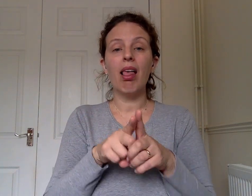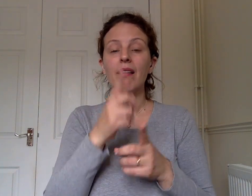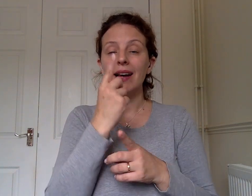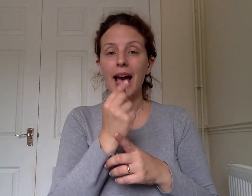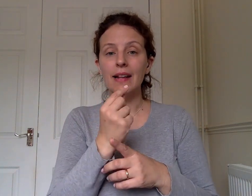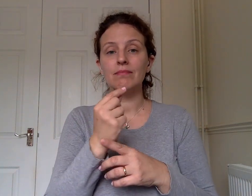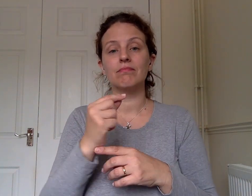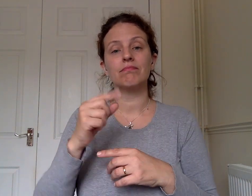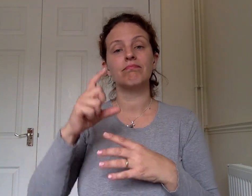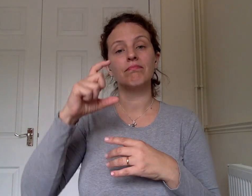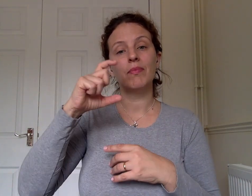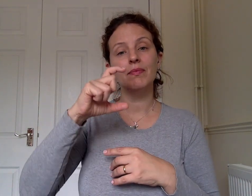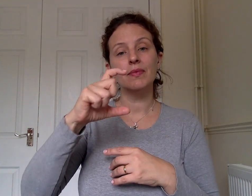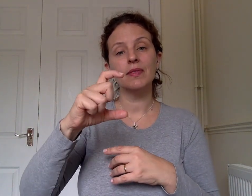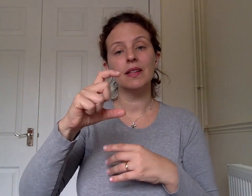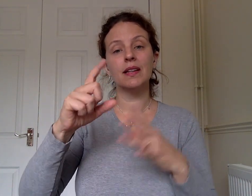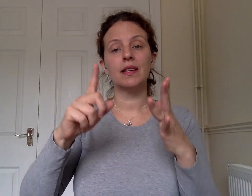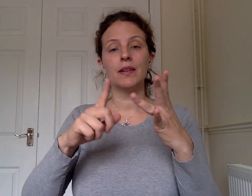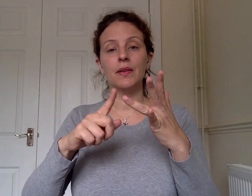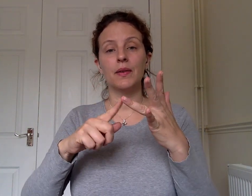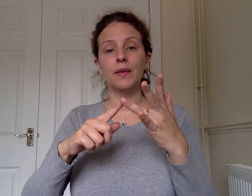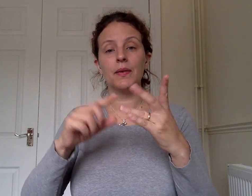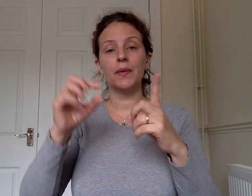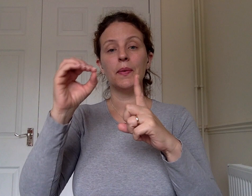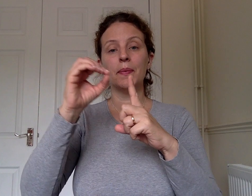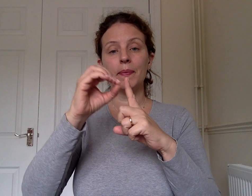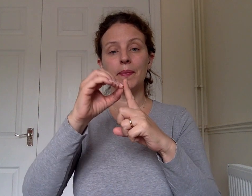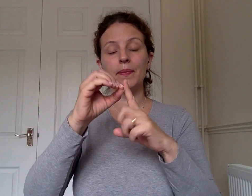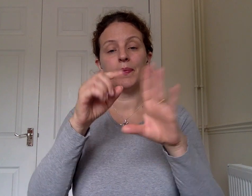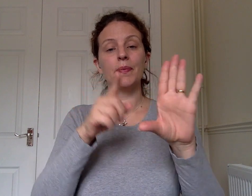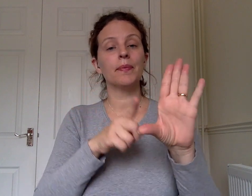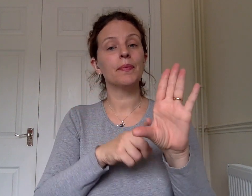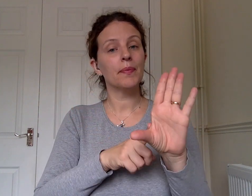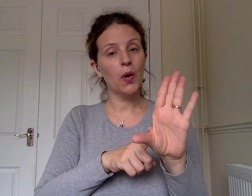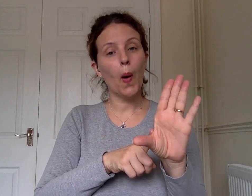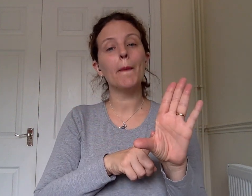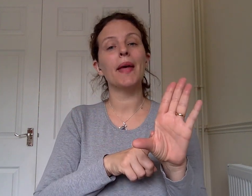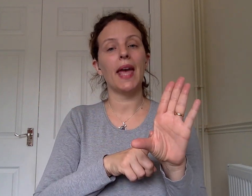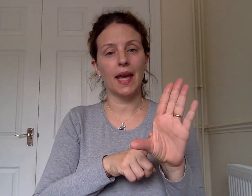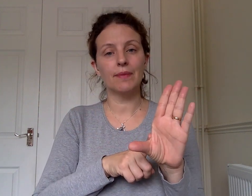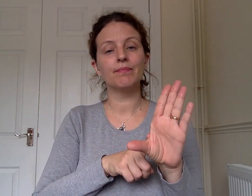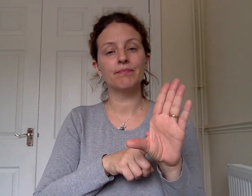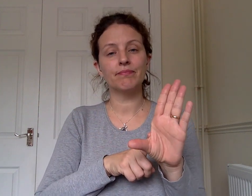As well copy.